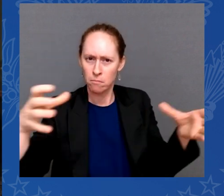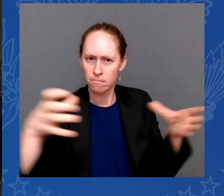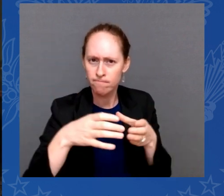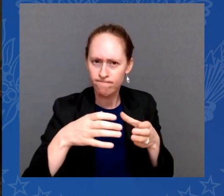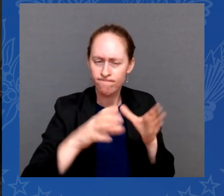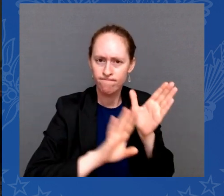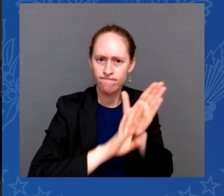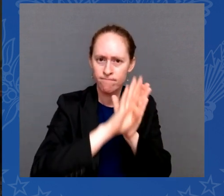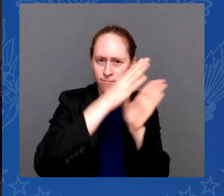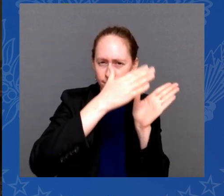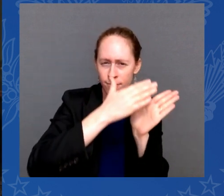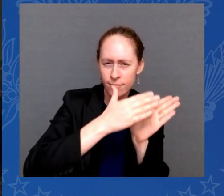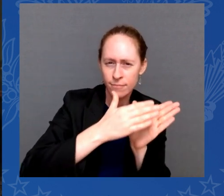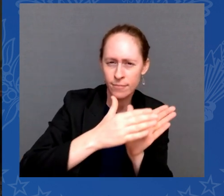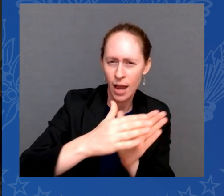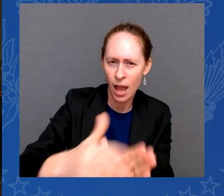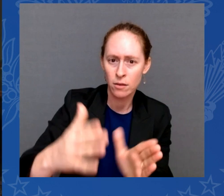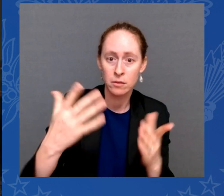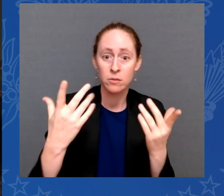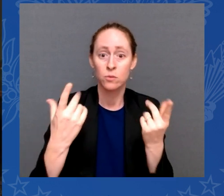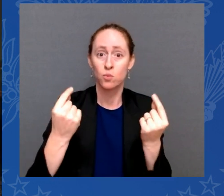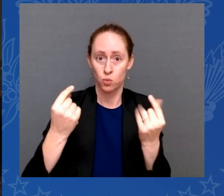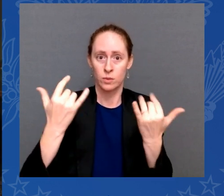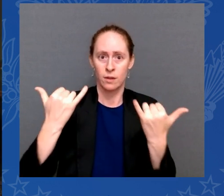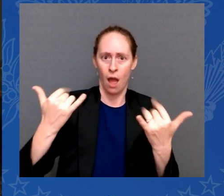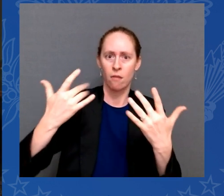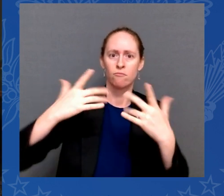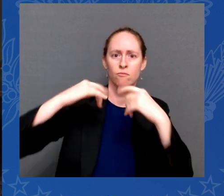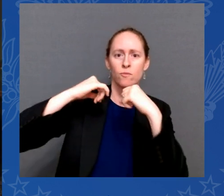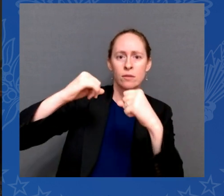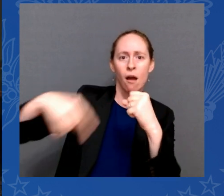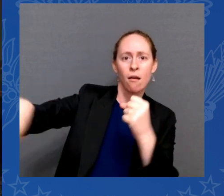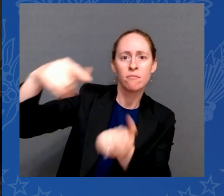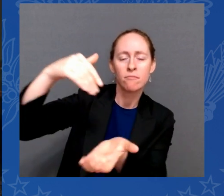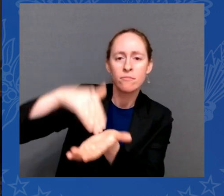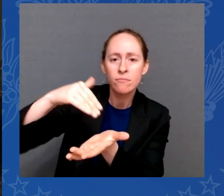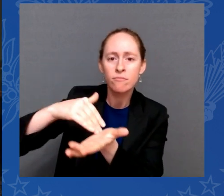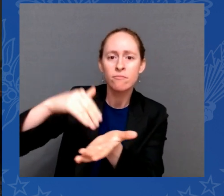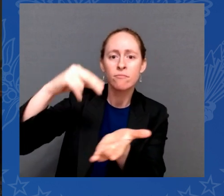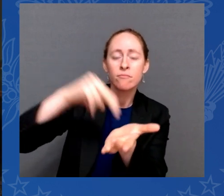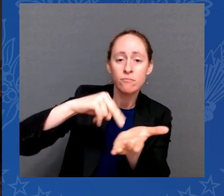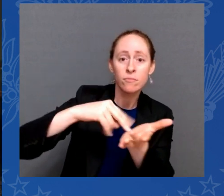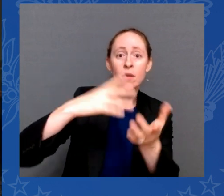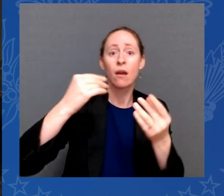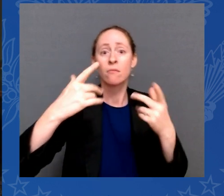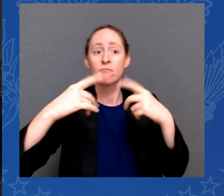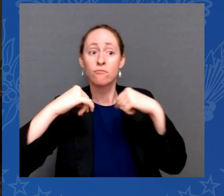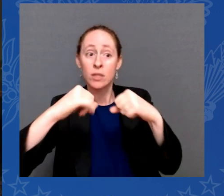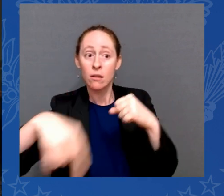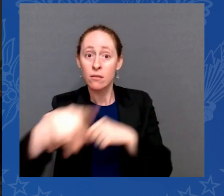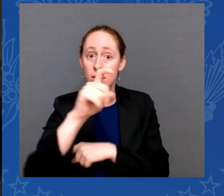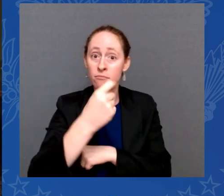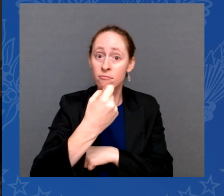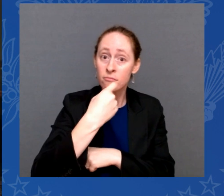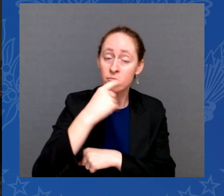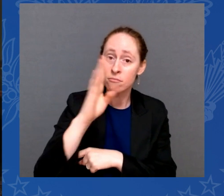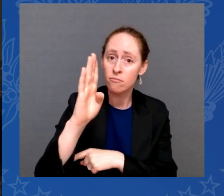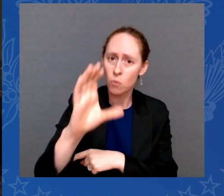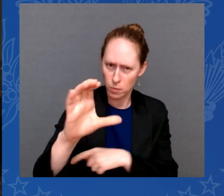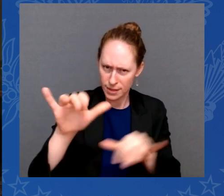It promotes safety and security of clinics, patients, and providers. It protects patients' privacy